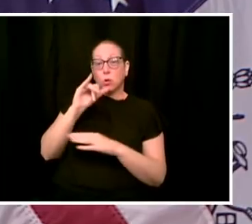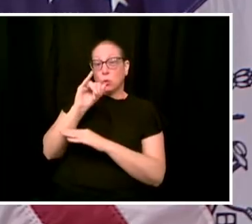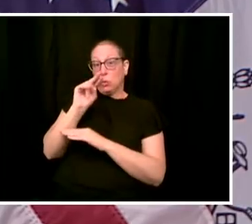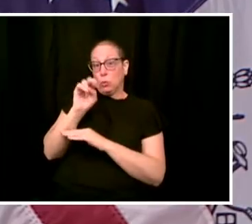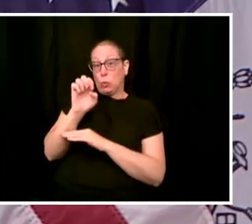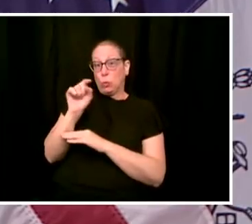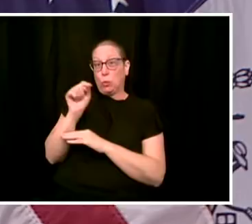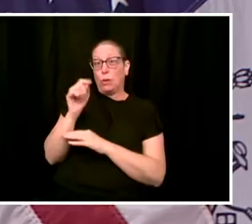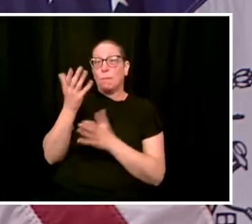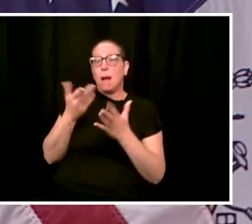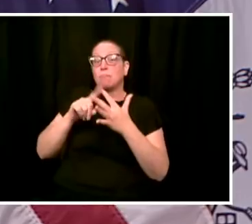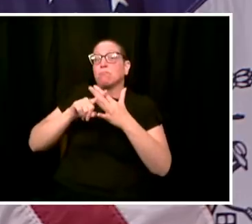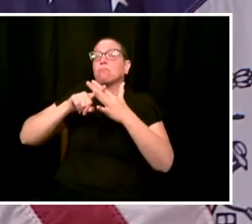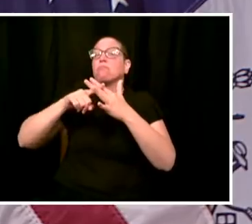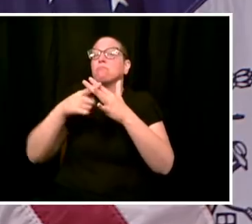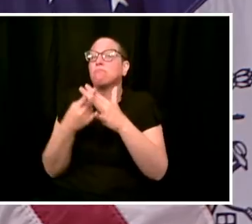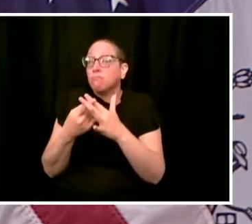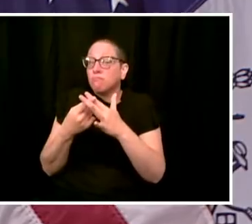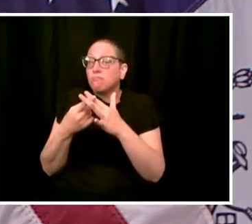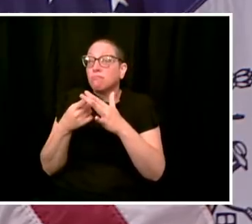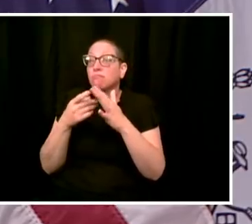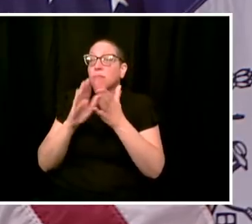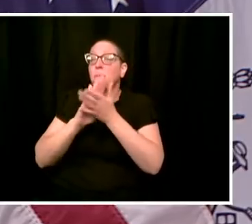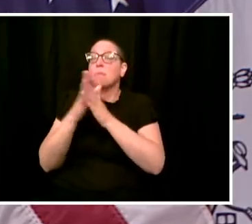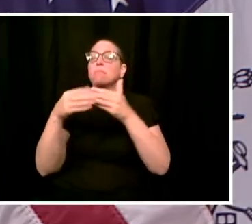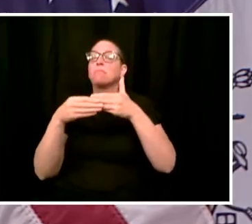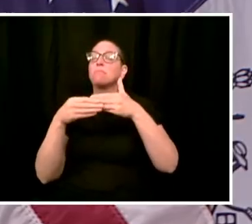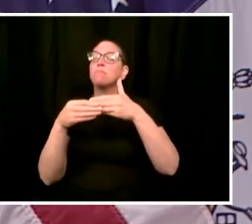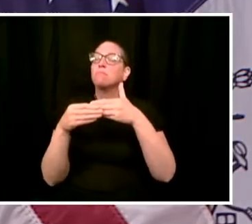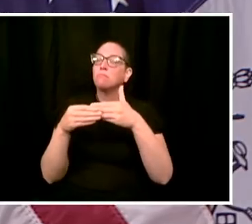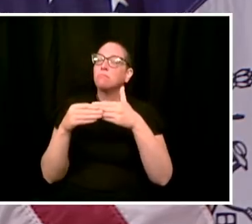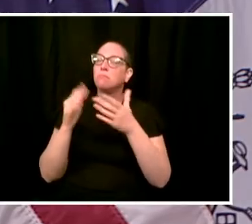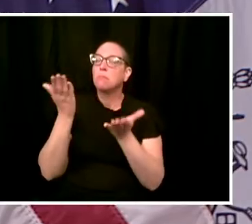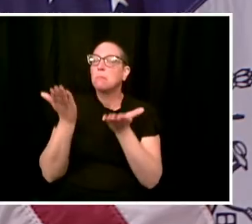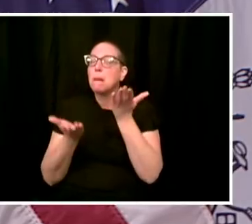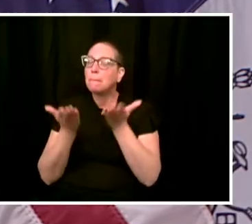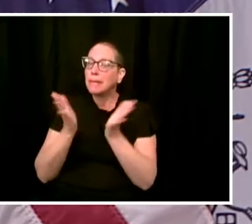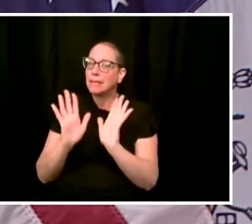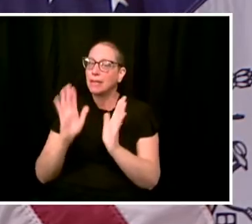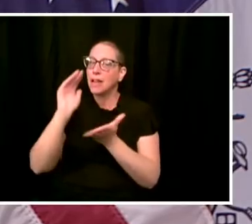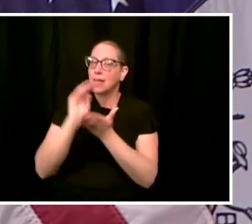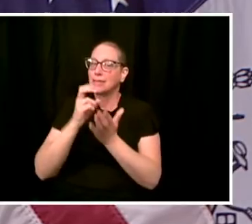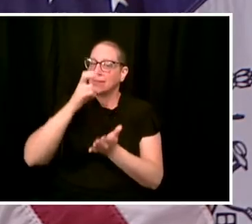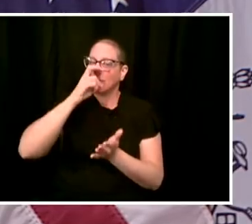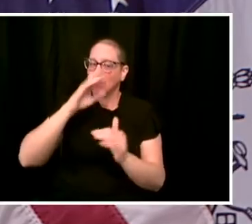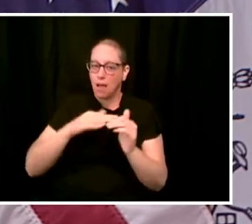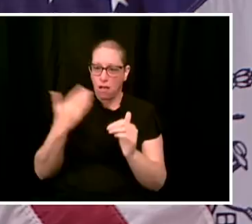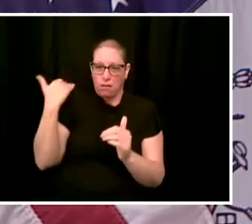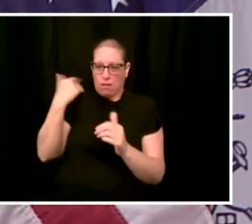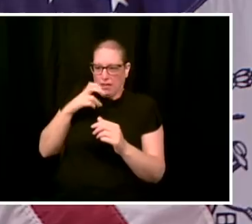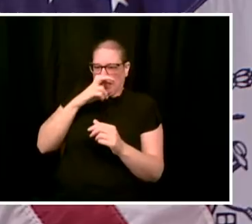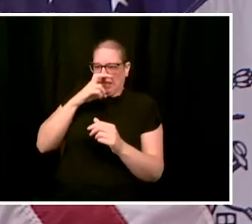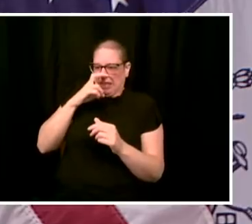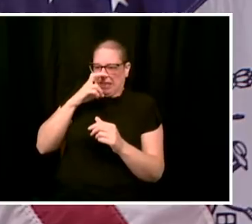CLOSE TO THE BEGINNING OF JUNE WE WILL BE ABLE TO SAY IF IT LOOKS LIKE THINGS ARE COMING TOGETHER AND WHAT ARE THE AREAS